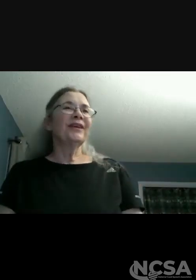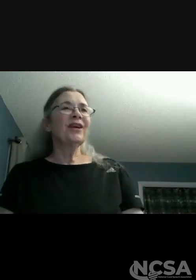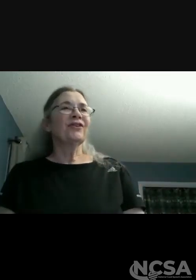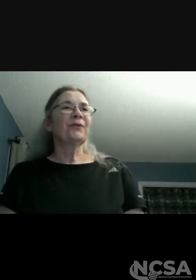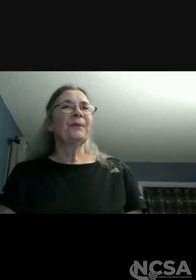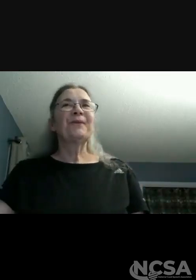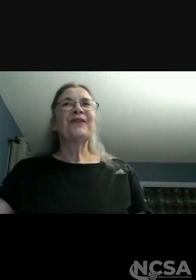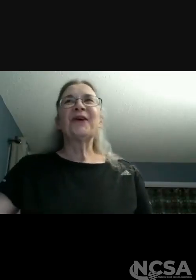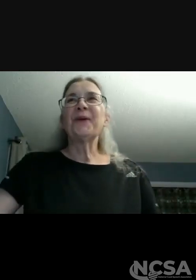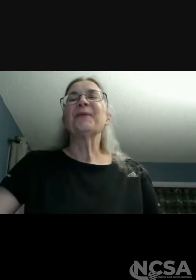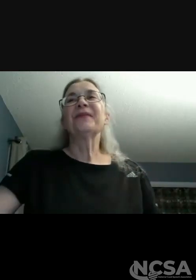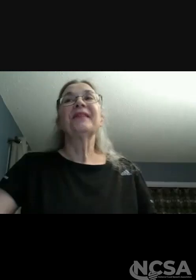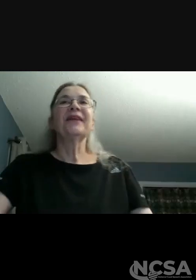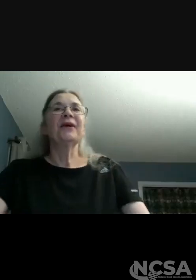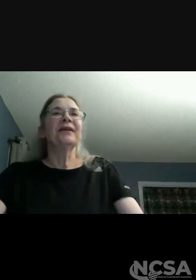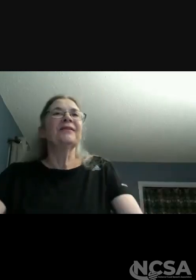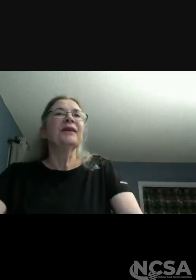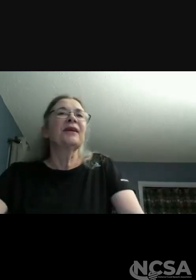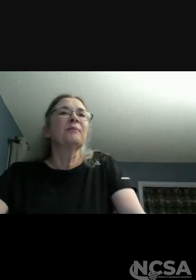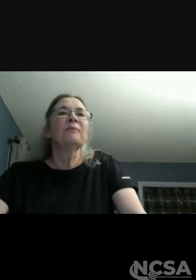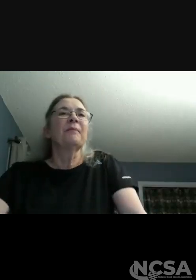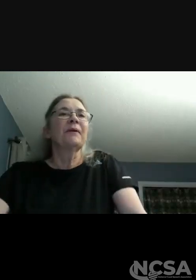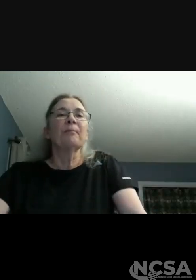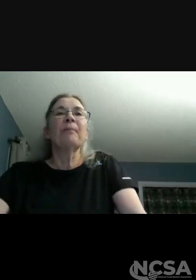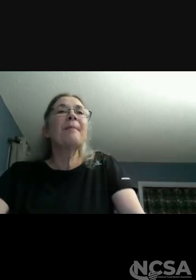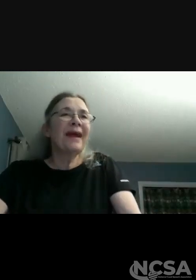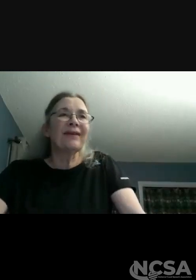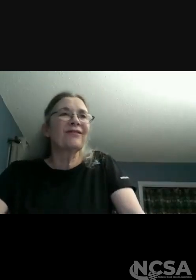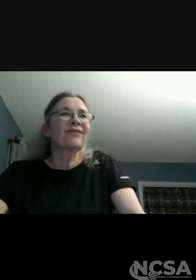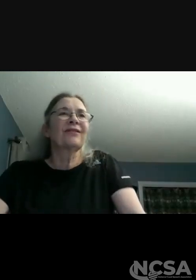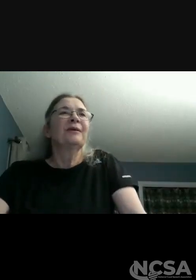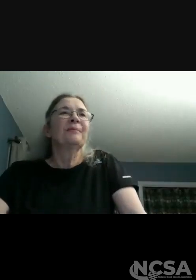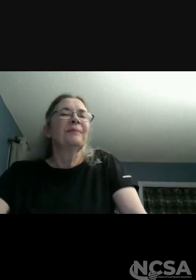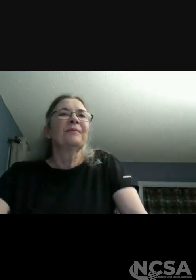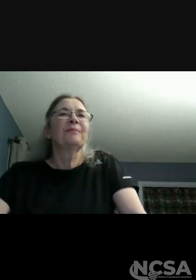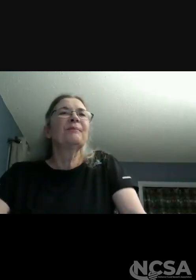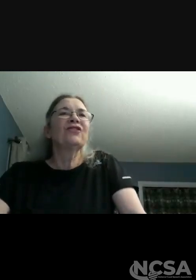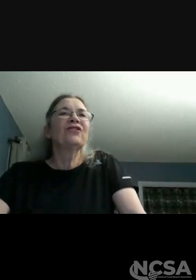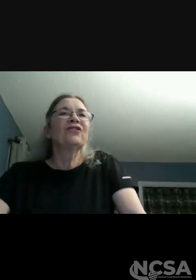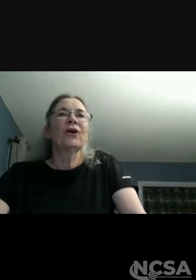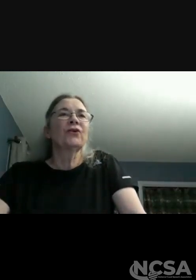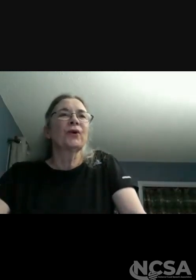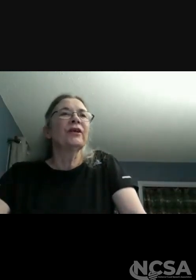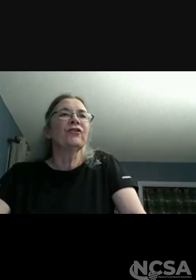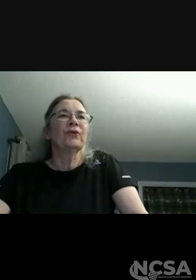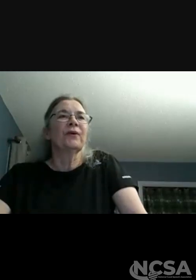So so you know it. It can bypass pretty much any auditory issue.